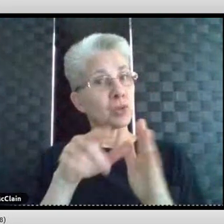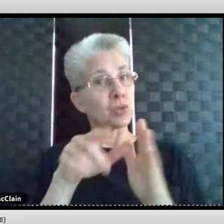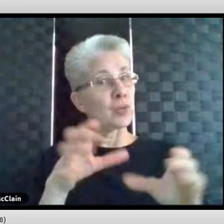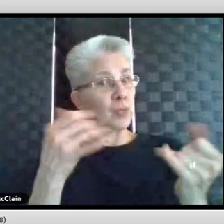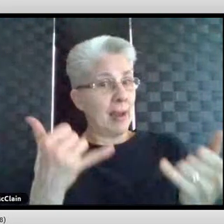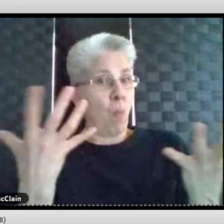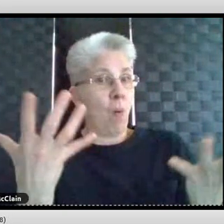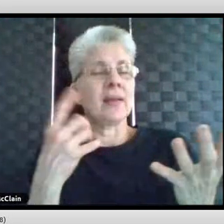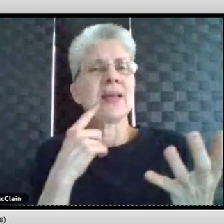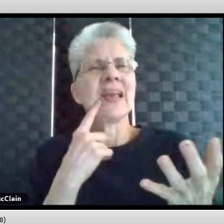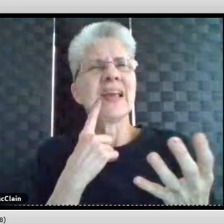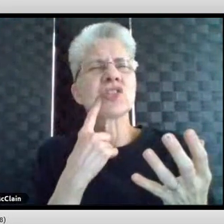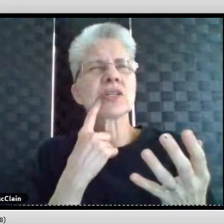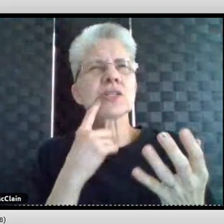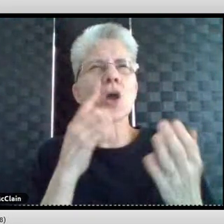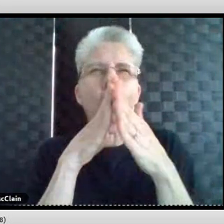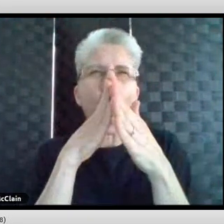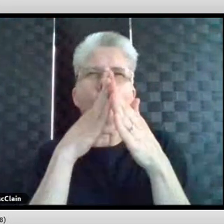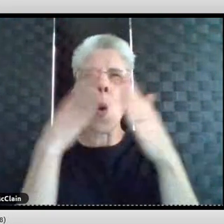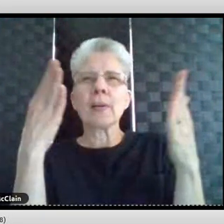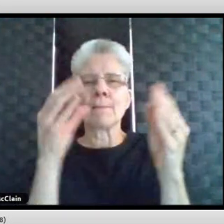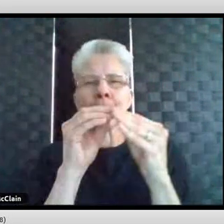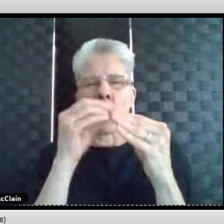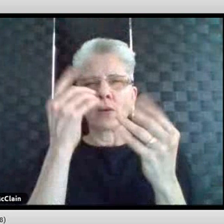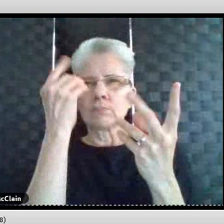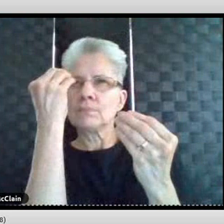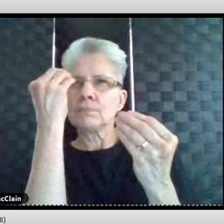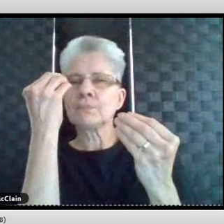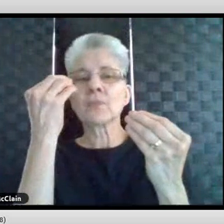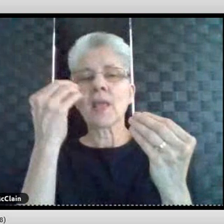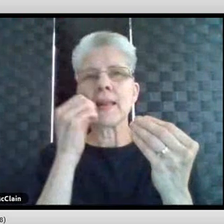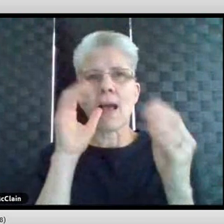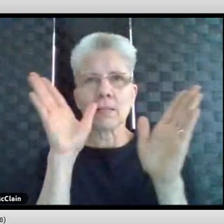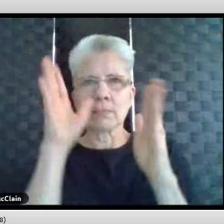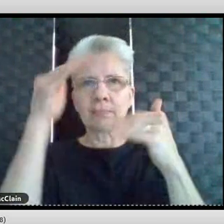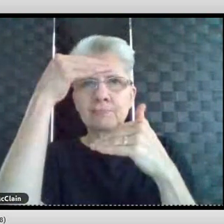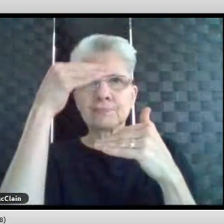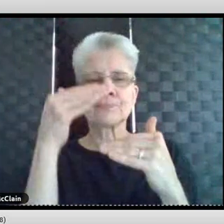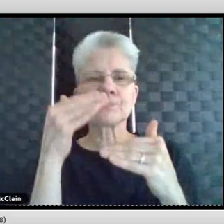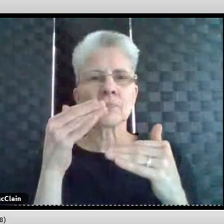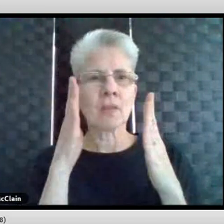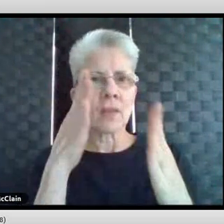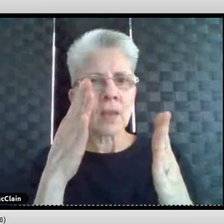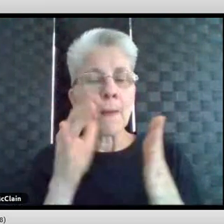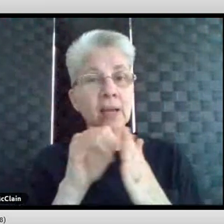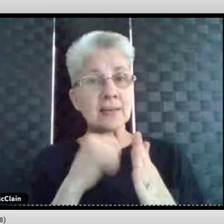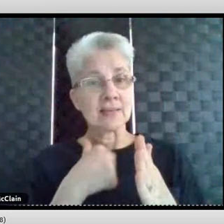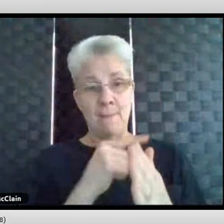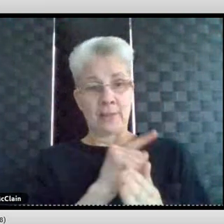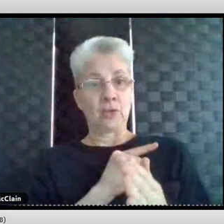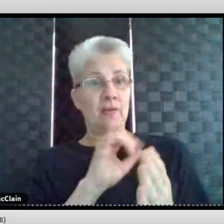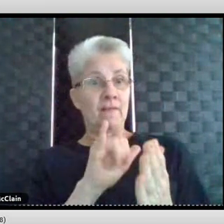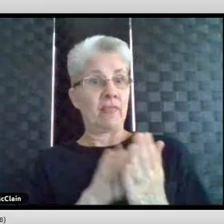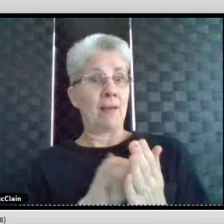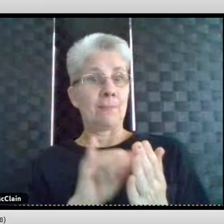is just stretch your mind today to not get tunnel vision, because I'm guilty of that as well.